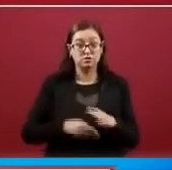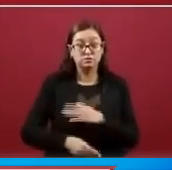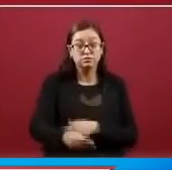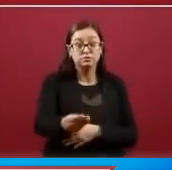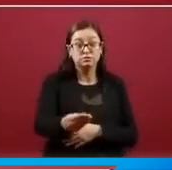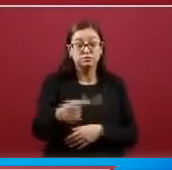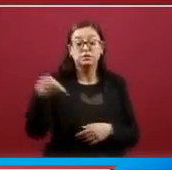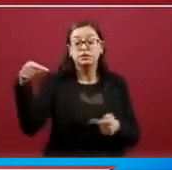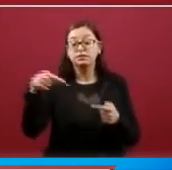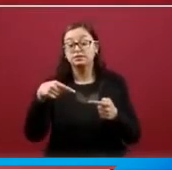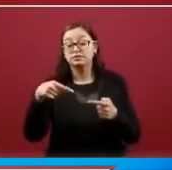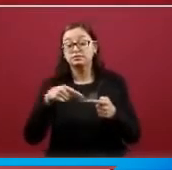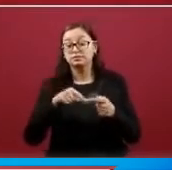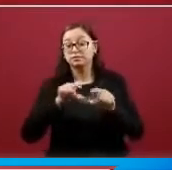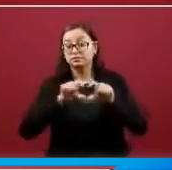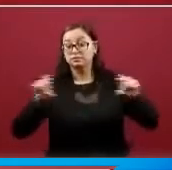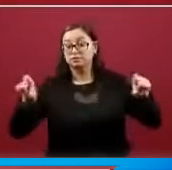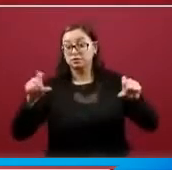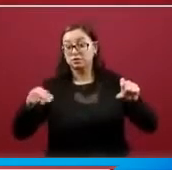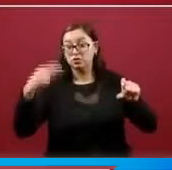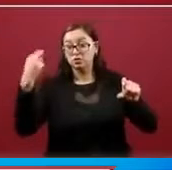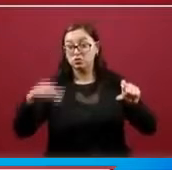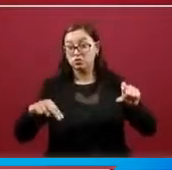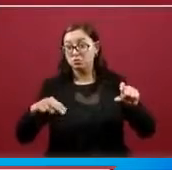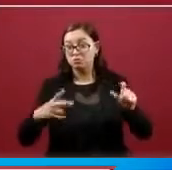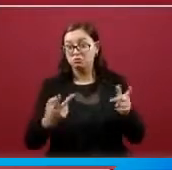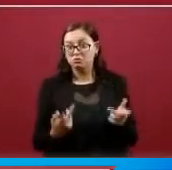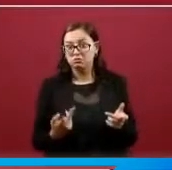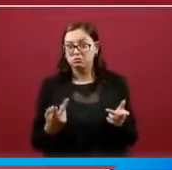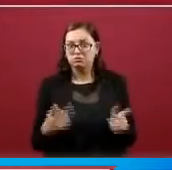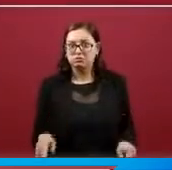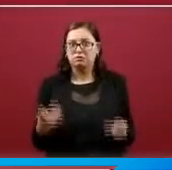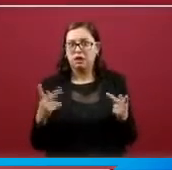35% of the total contracts were delivered to a single company